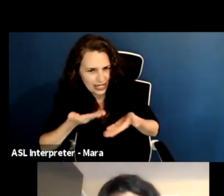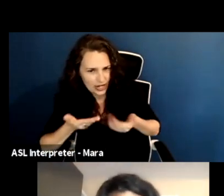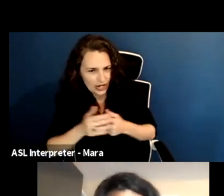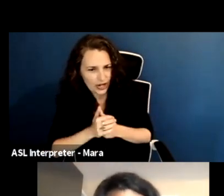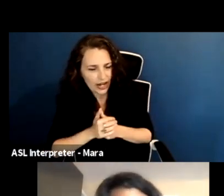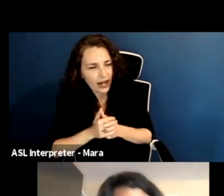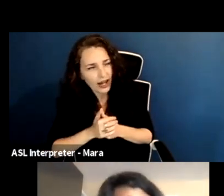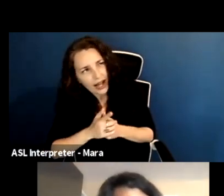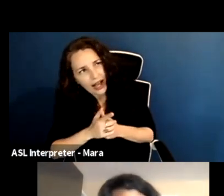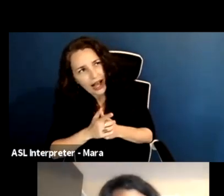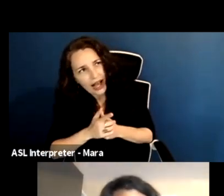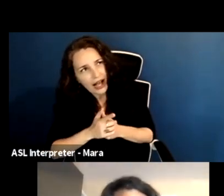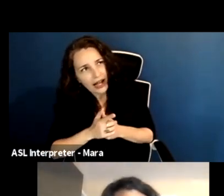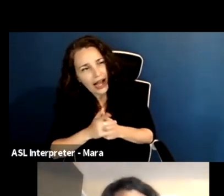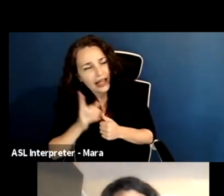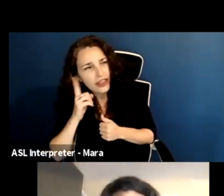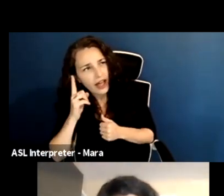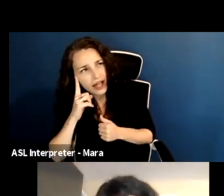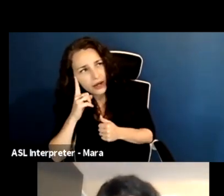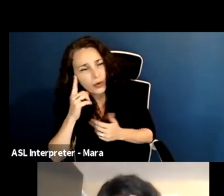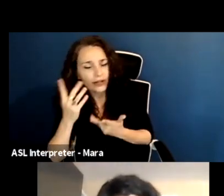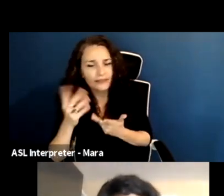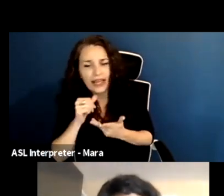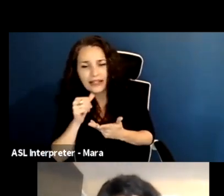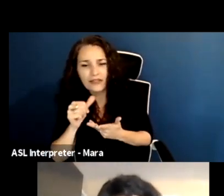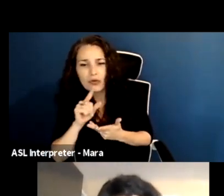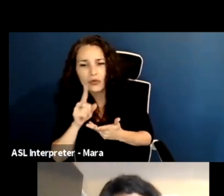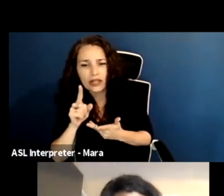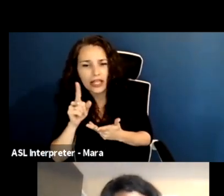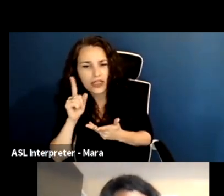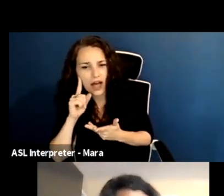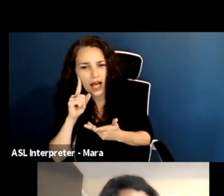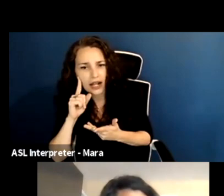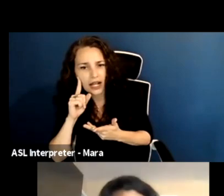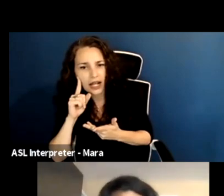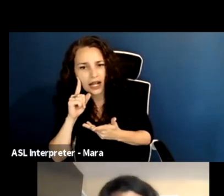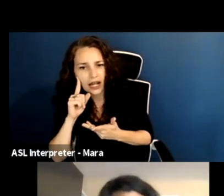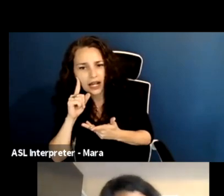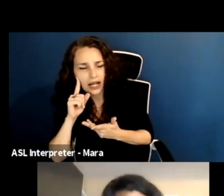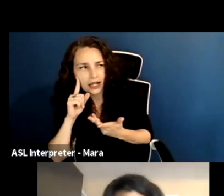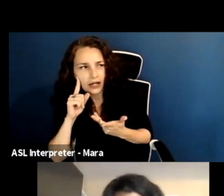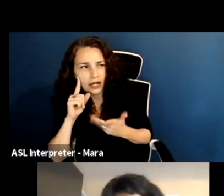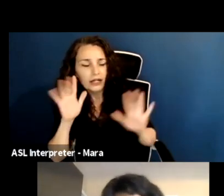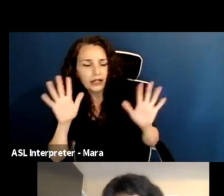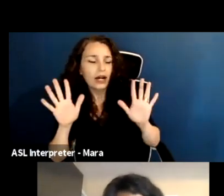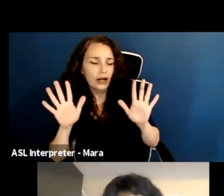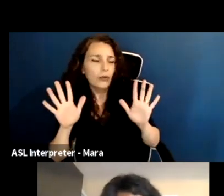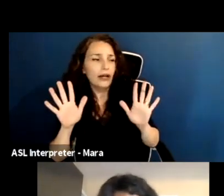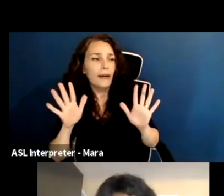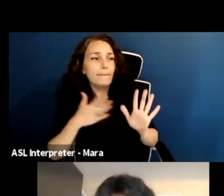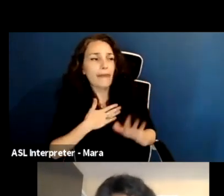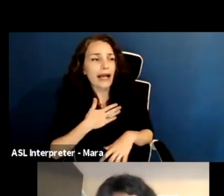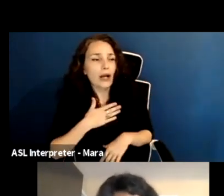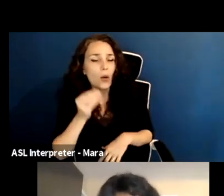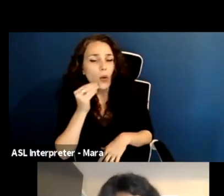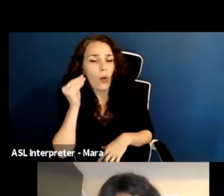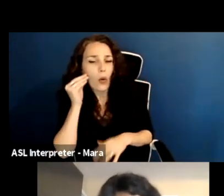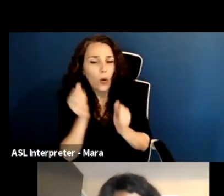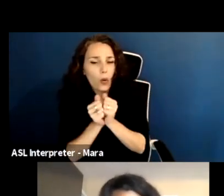about how my past experiences with homelessness basically organizes everything that we do here at My Sistah's House,